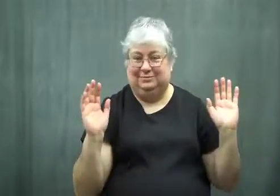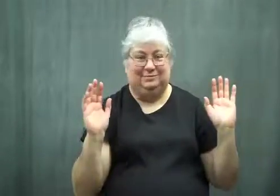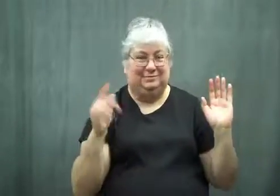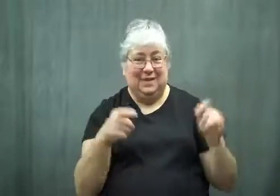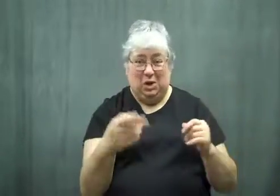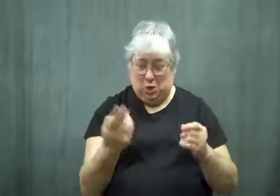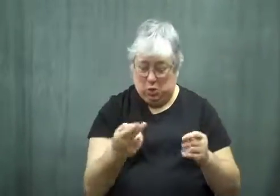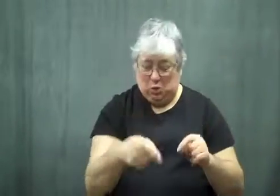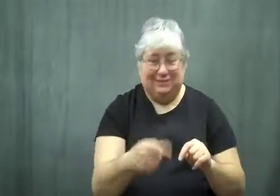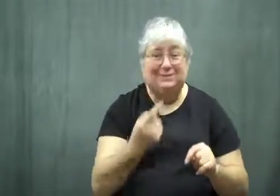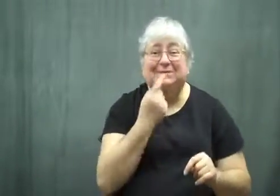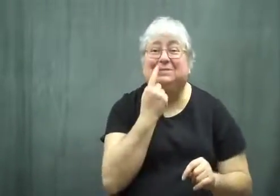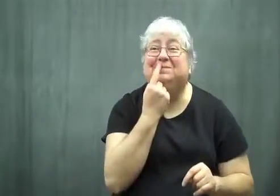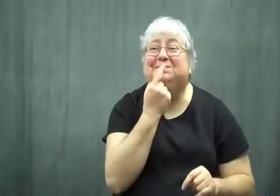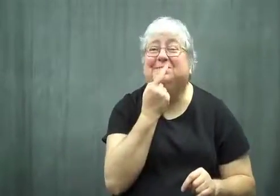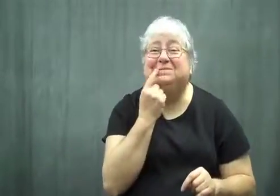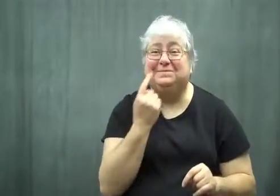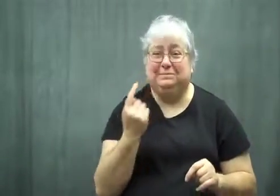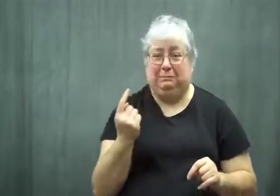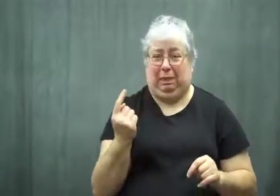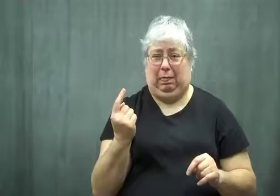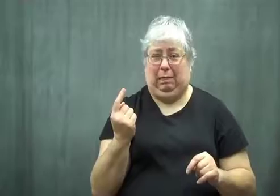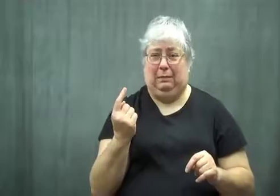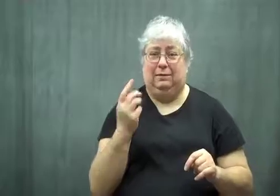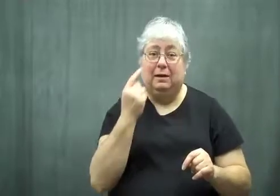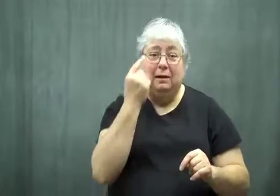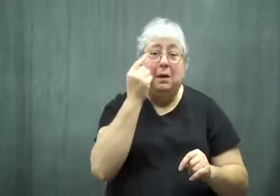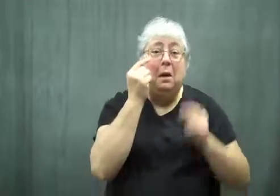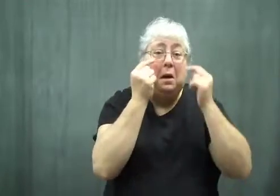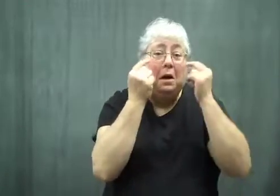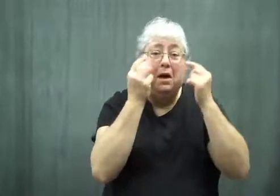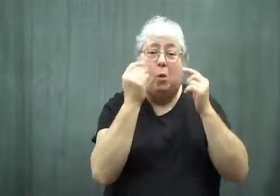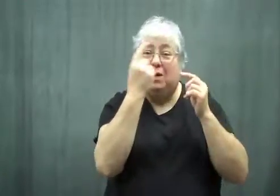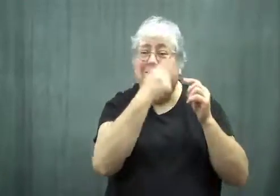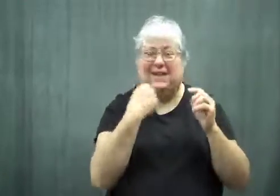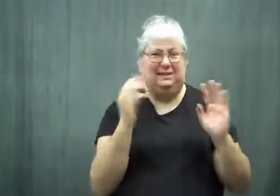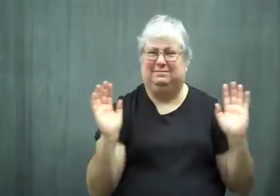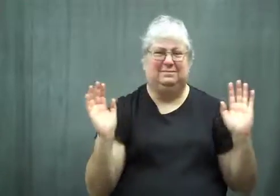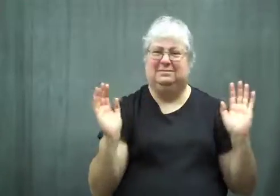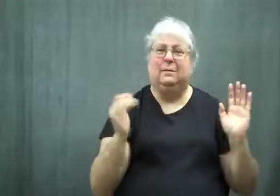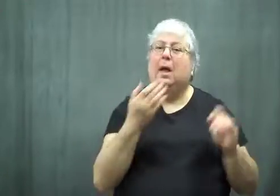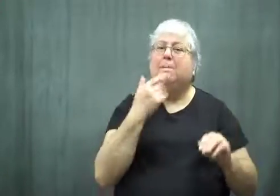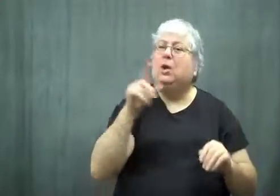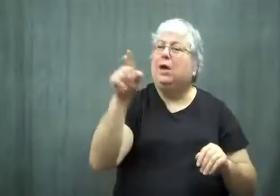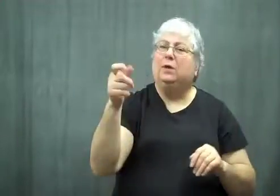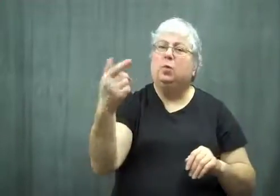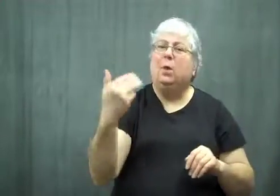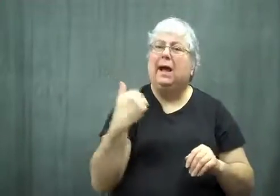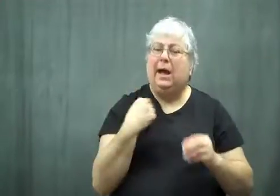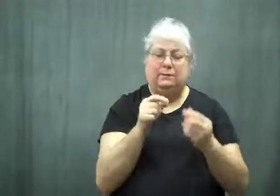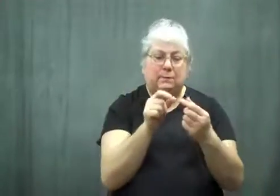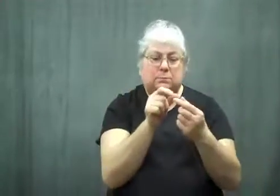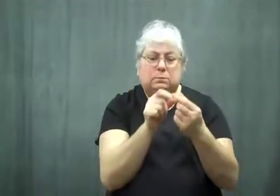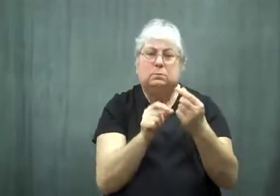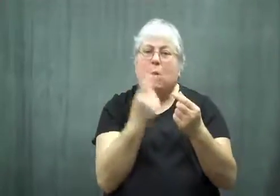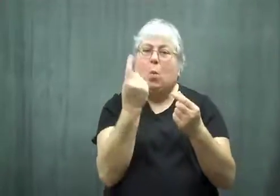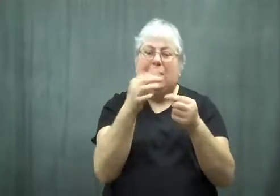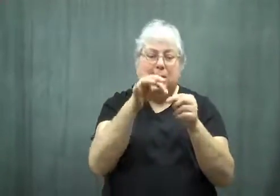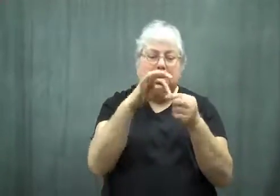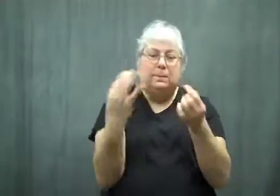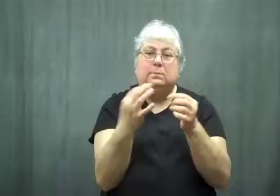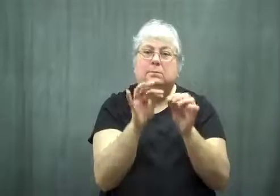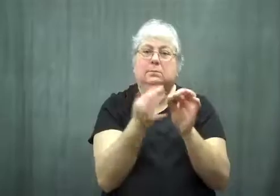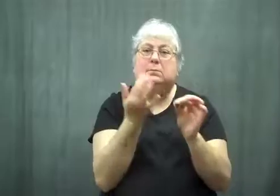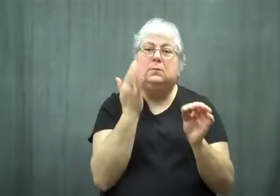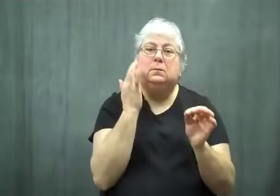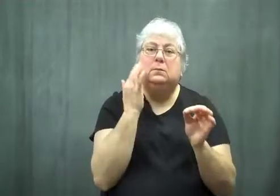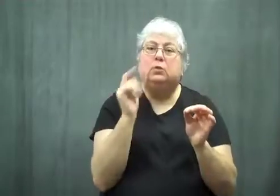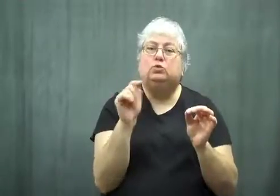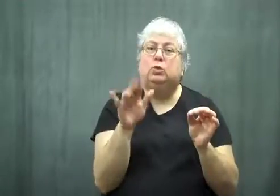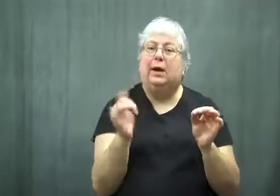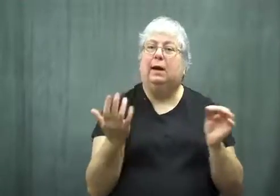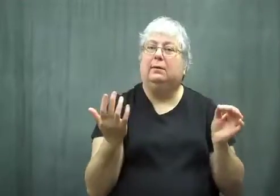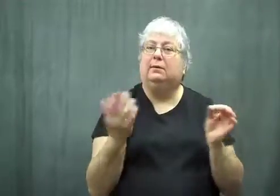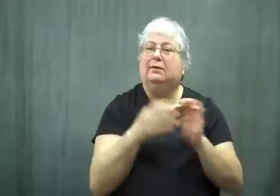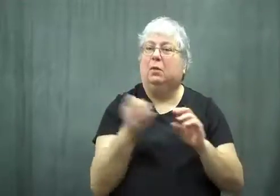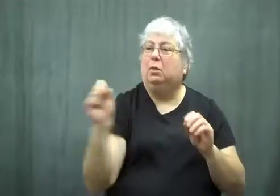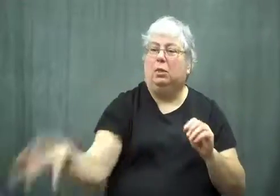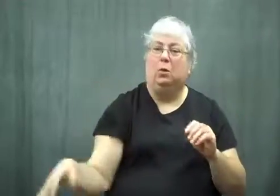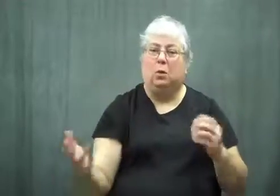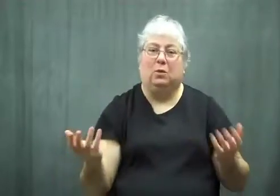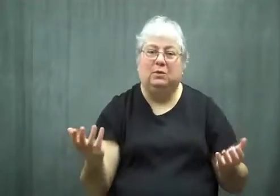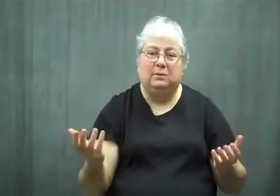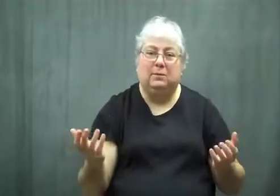Don't smear anything on your lips, eyes or face!